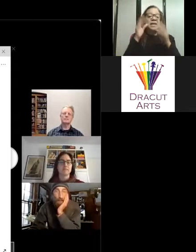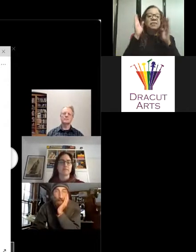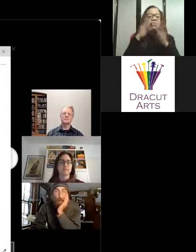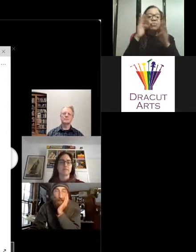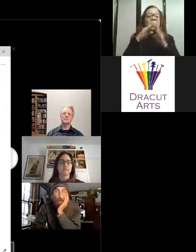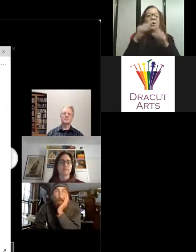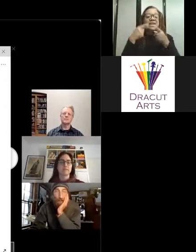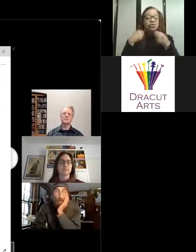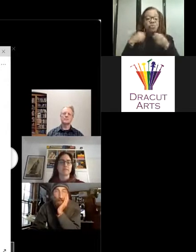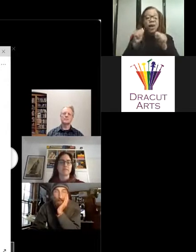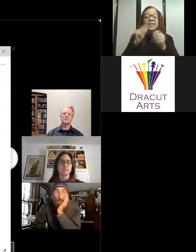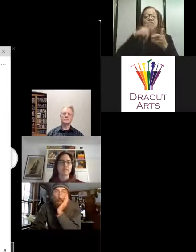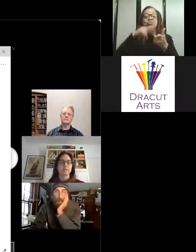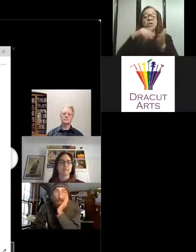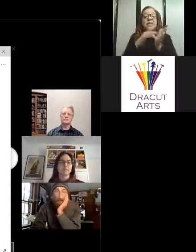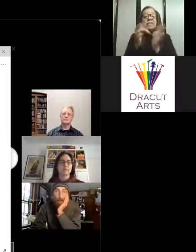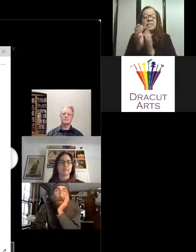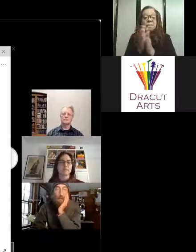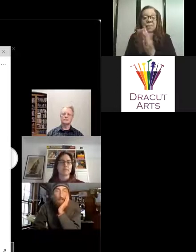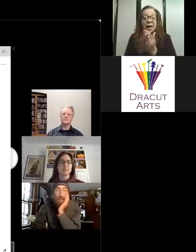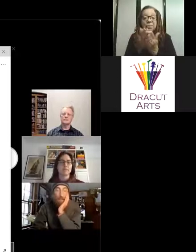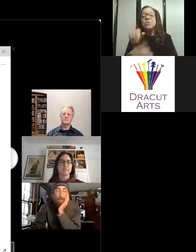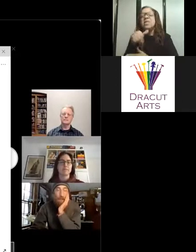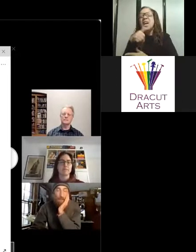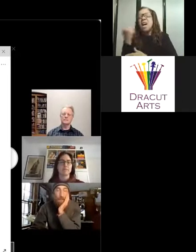read the Bible to these other men who have probably escaped from slavery